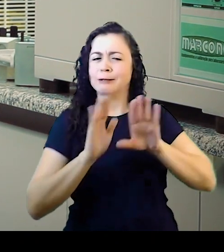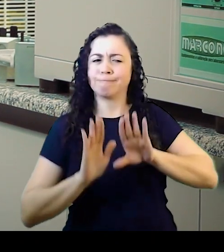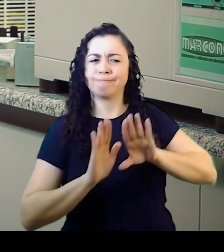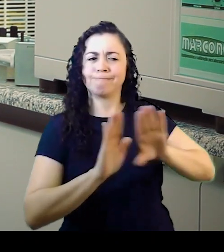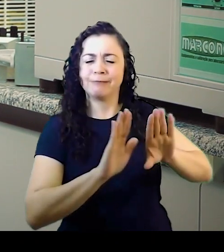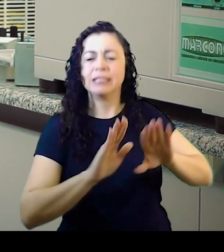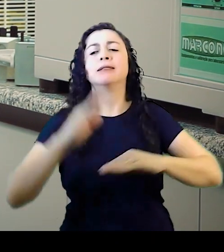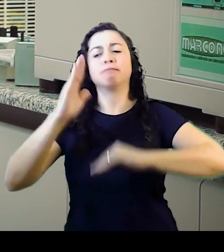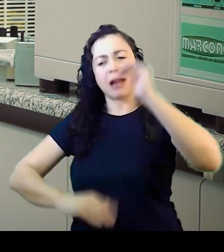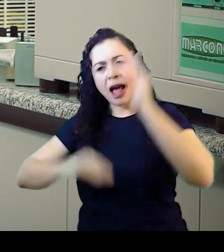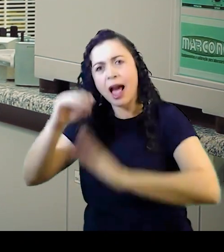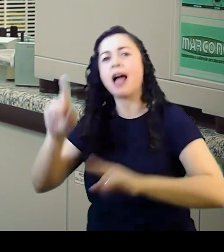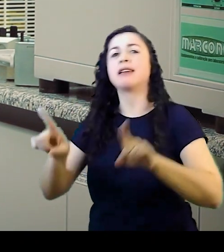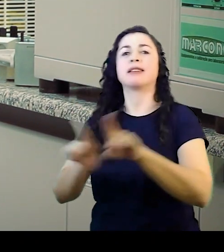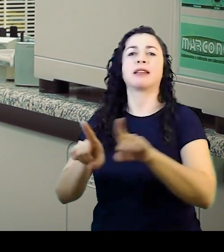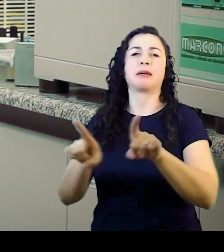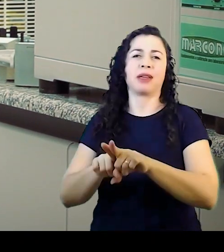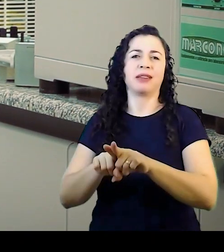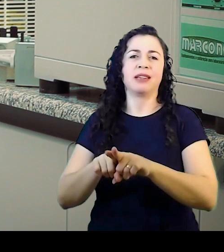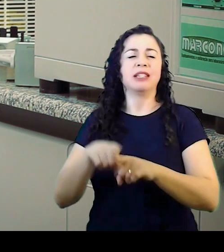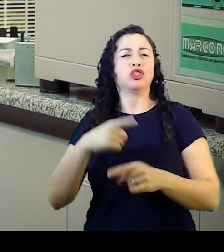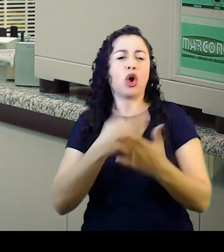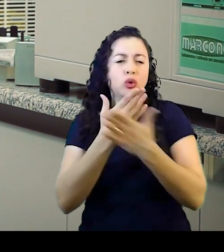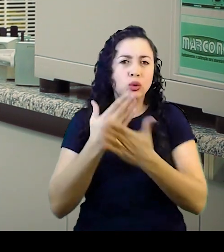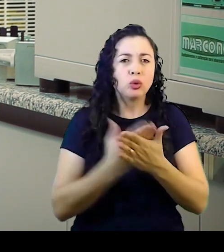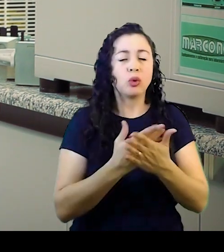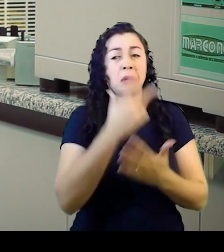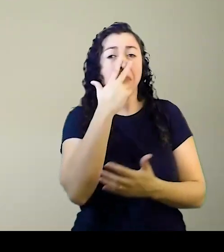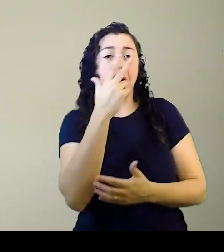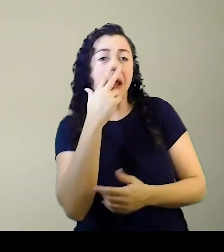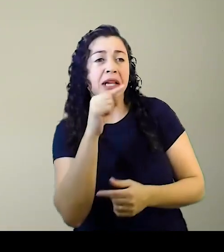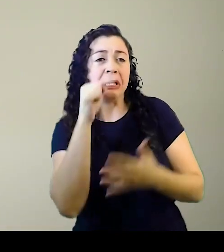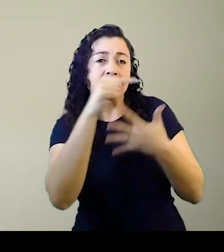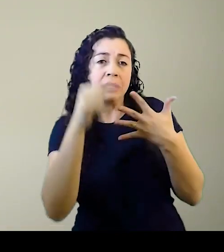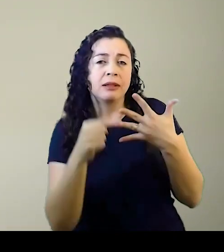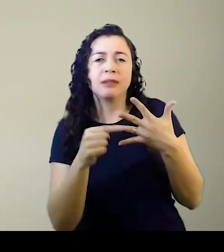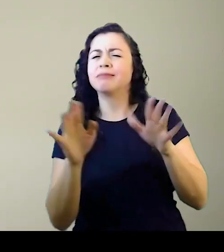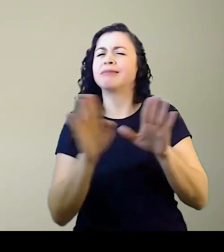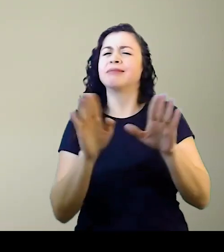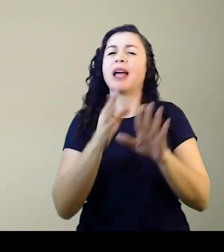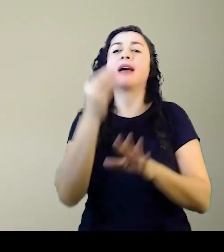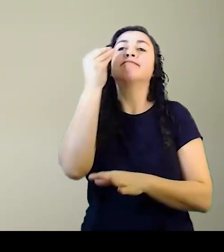saying "I think that because the virus infects that cell ..." No. We do the tests.